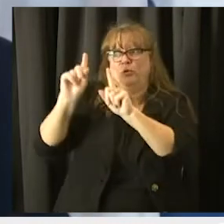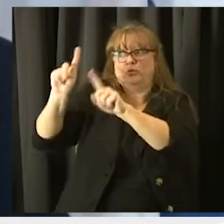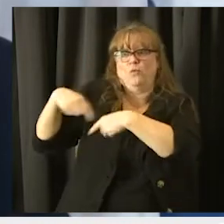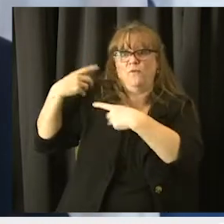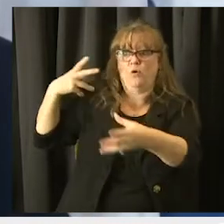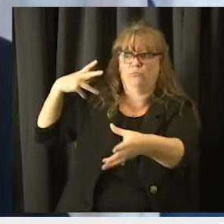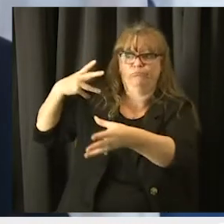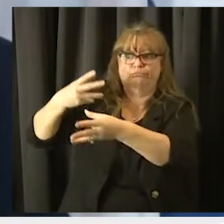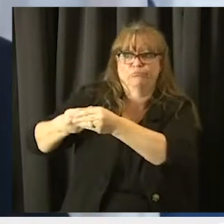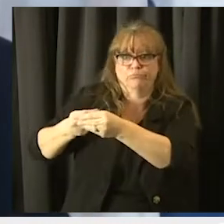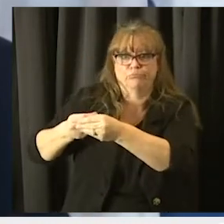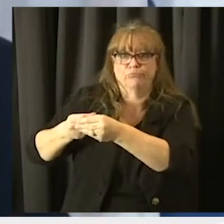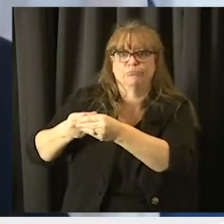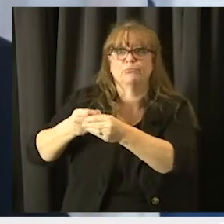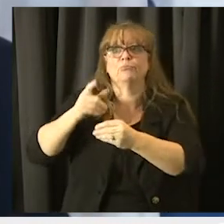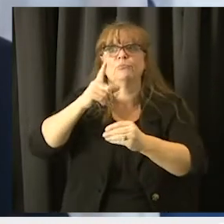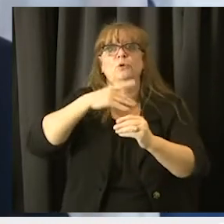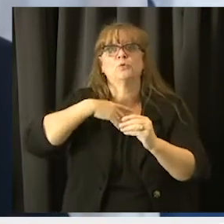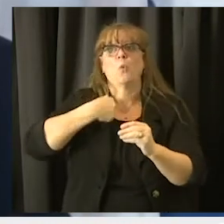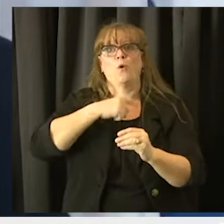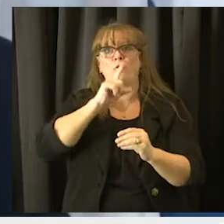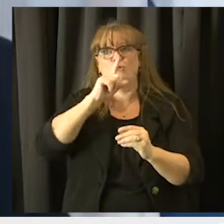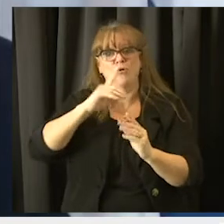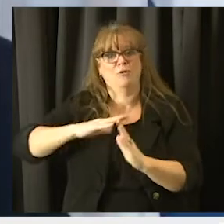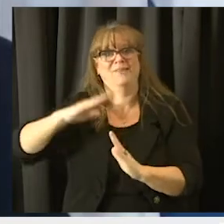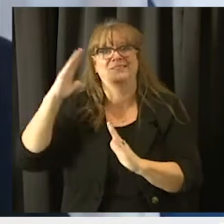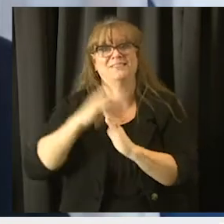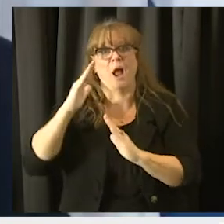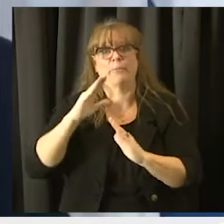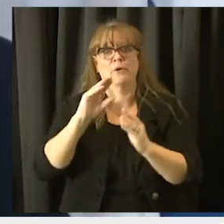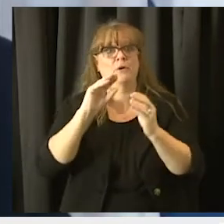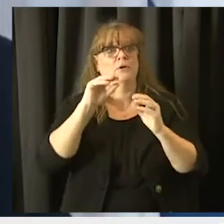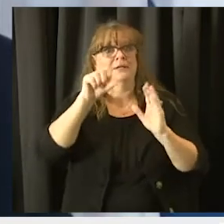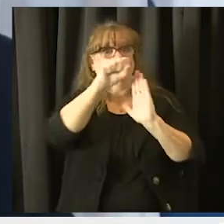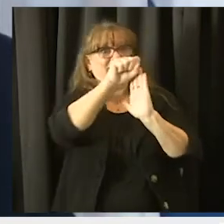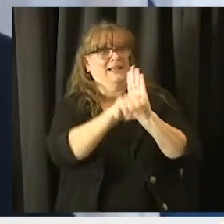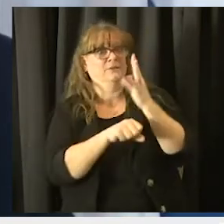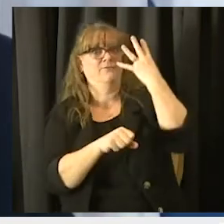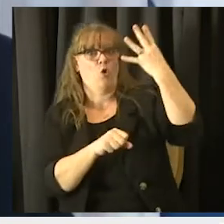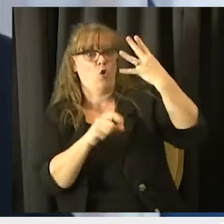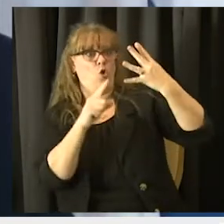We're very proud of that we want to build that lead uh we want to be number one um and as more